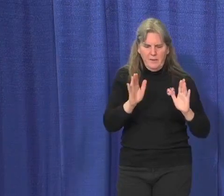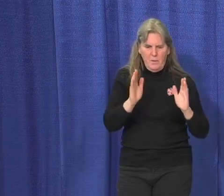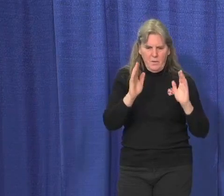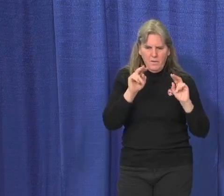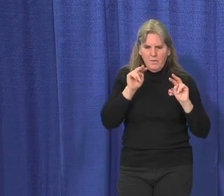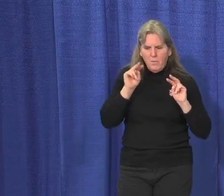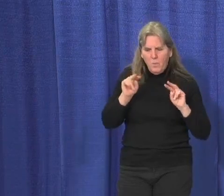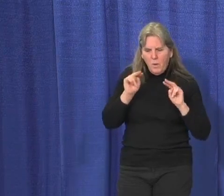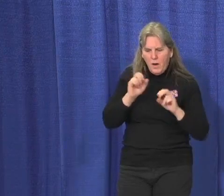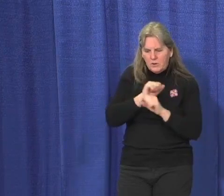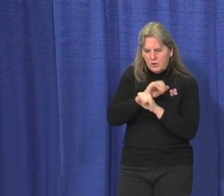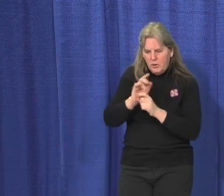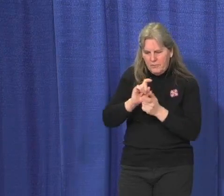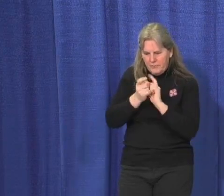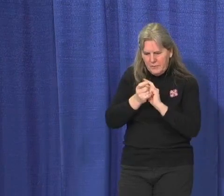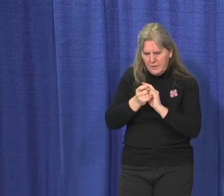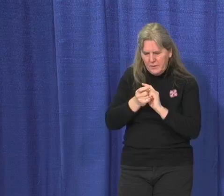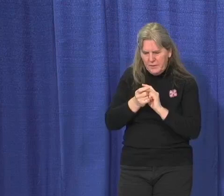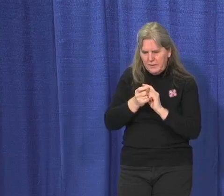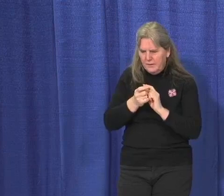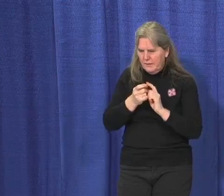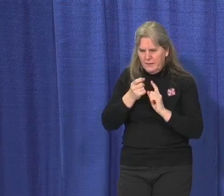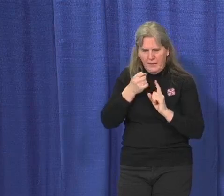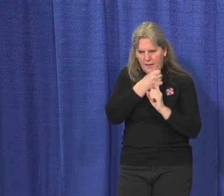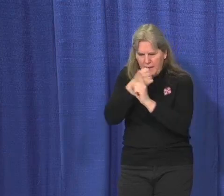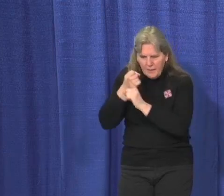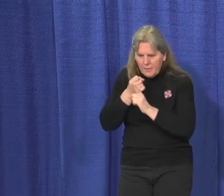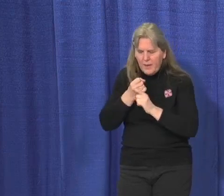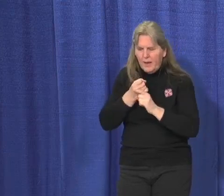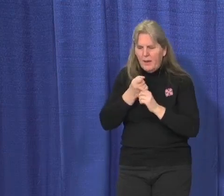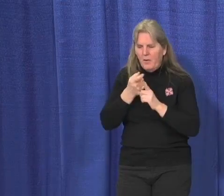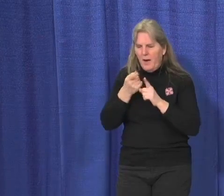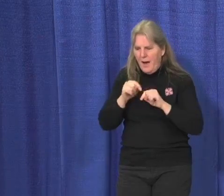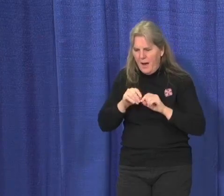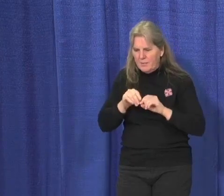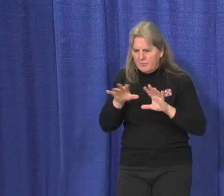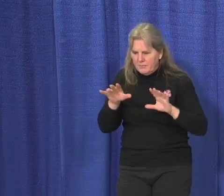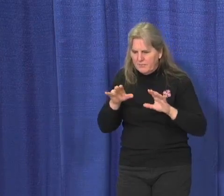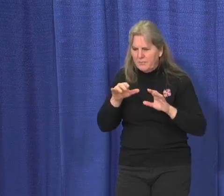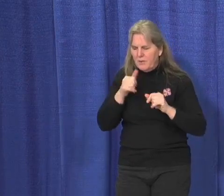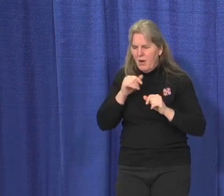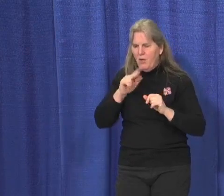gives us a bit of breathing room as we watch how large these